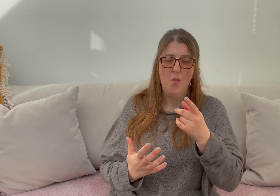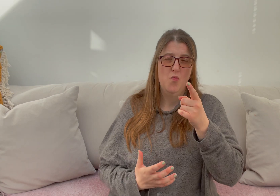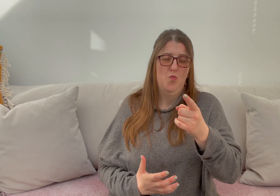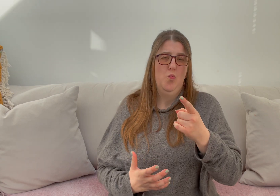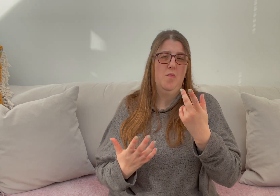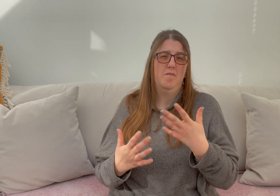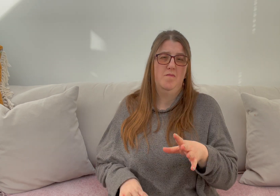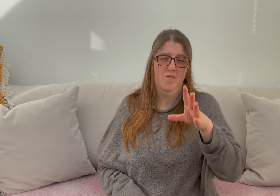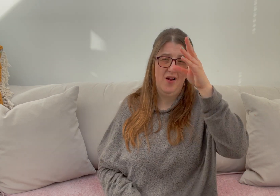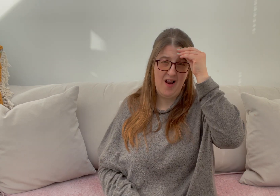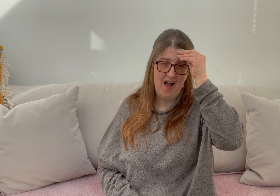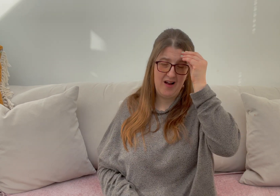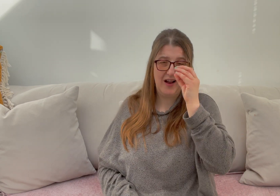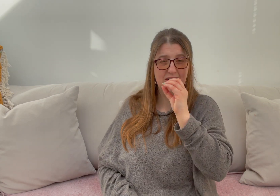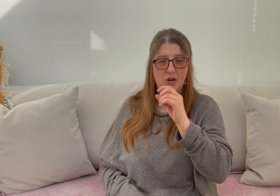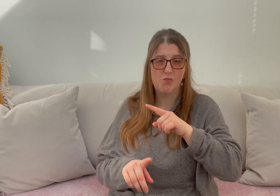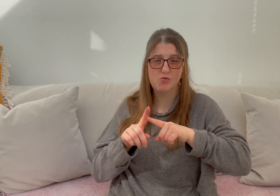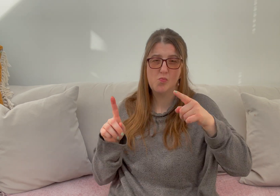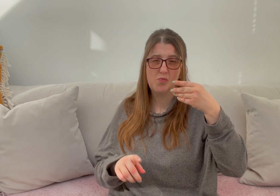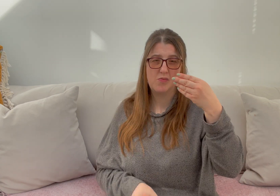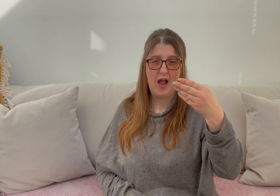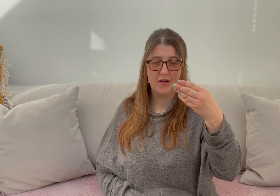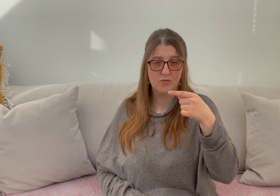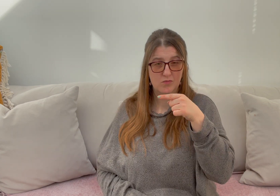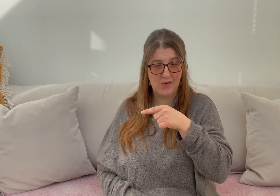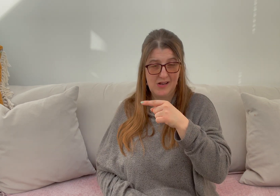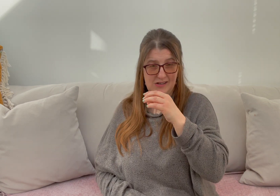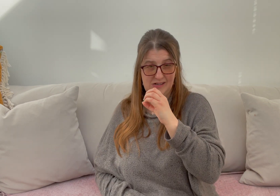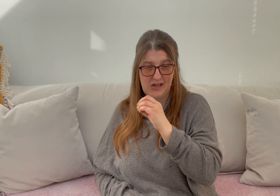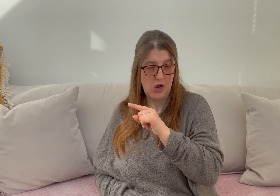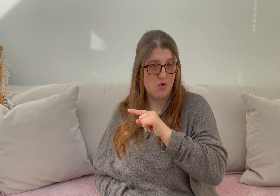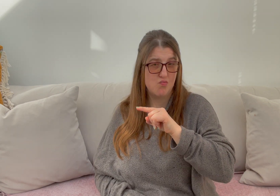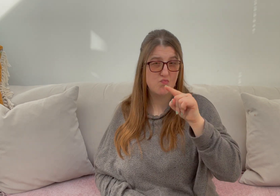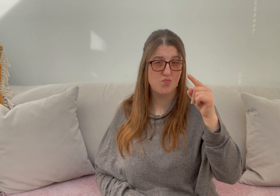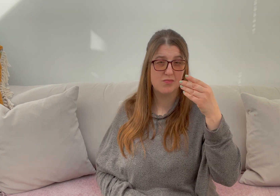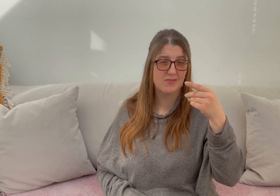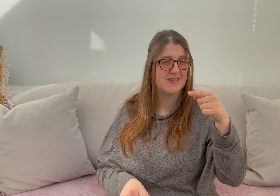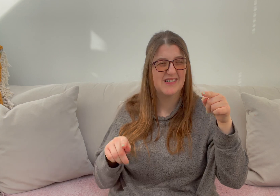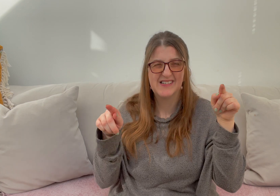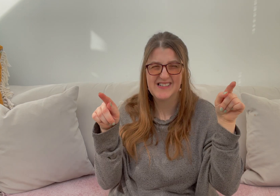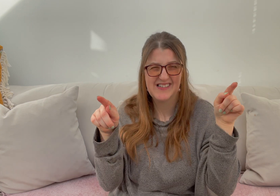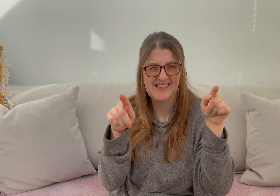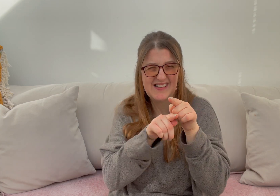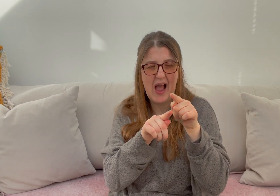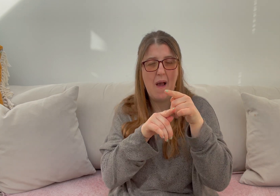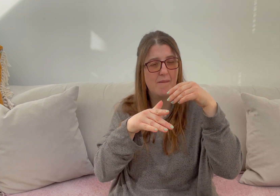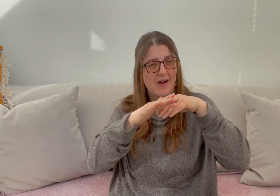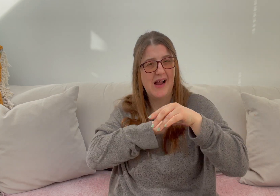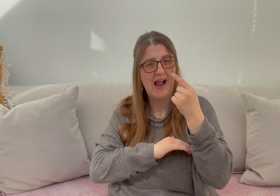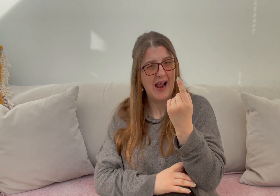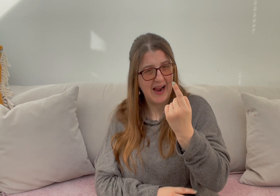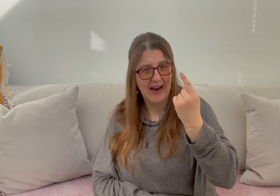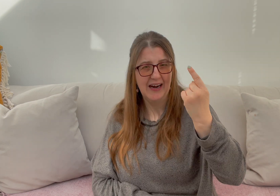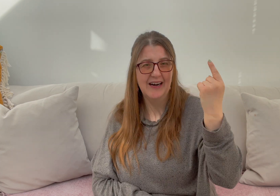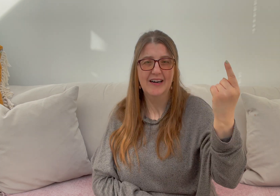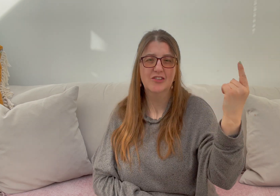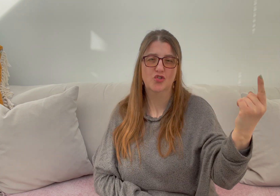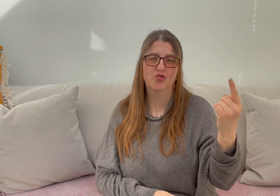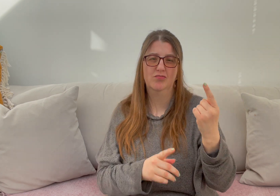Okay now you have learnt how to sign 0 - 9, they are same in each tens.